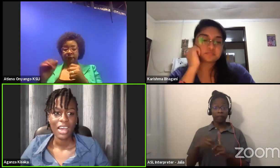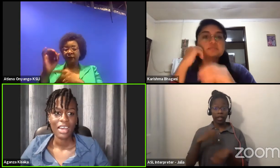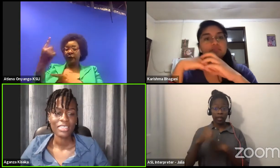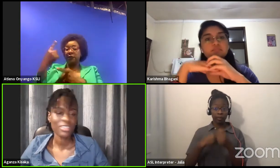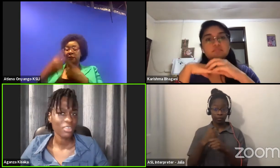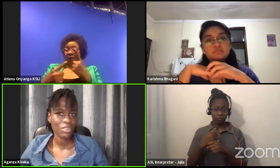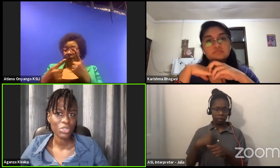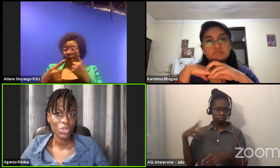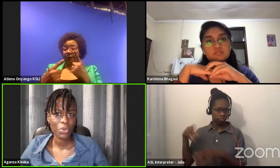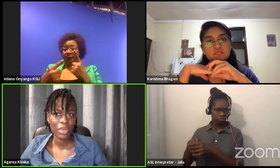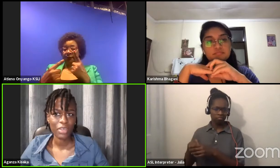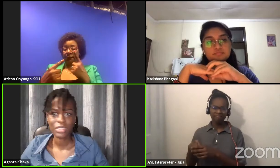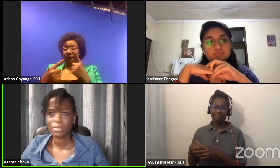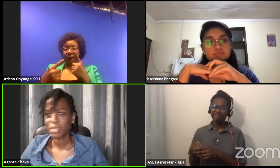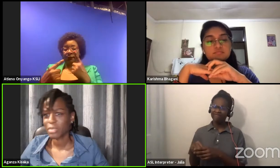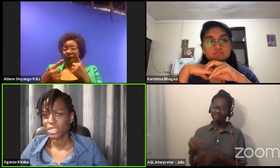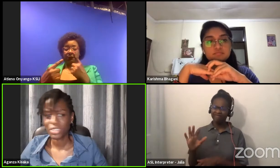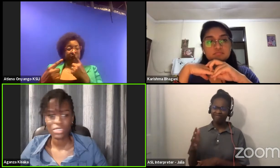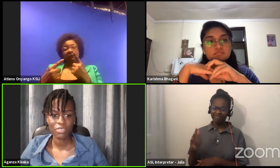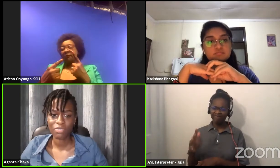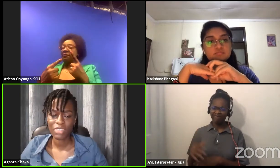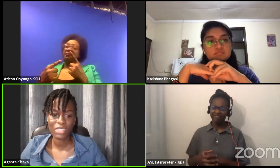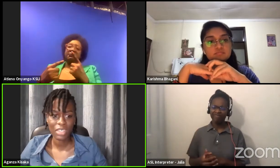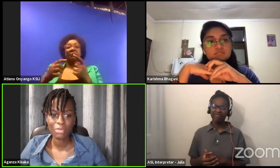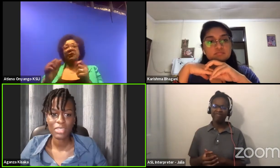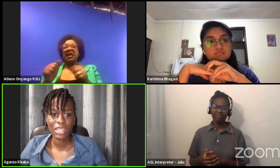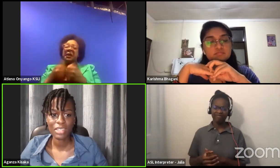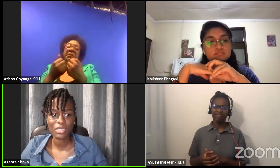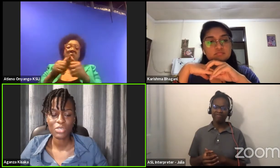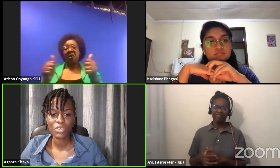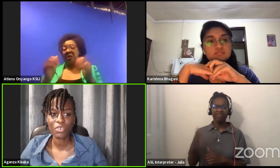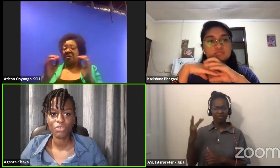and it didn't go so well simply because of the circumstances